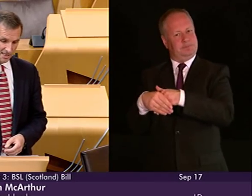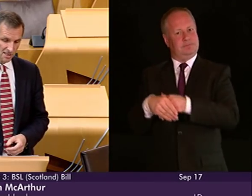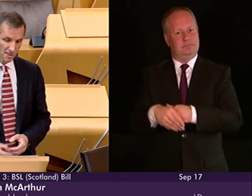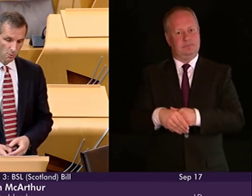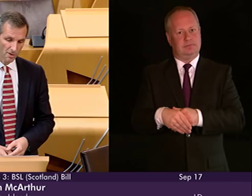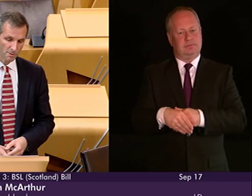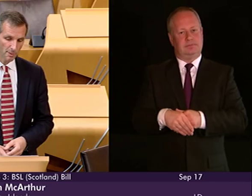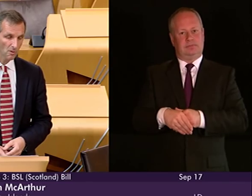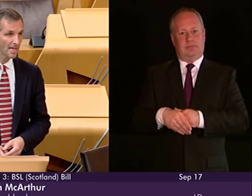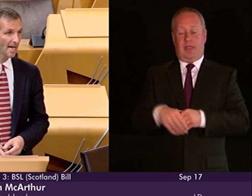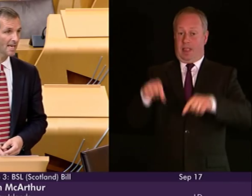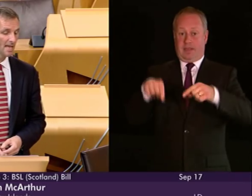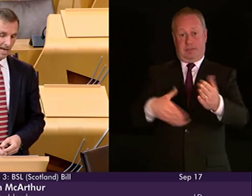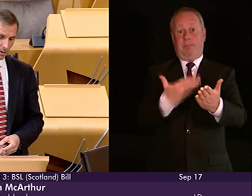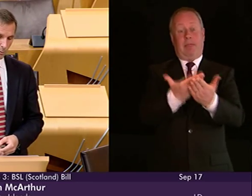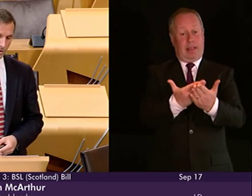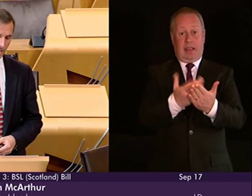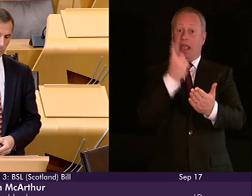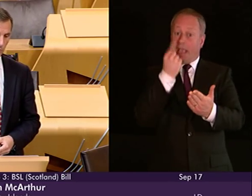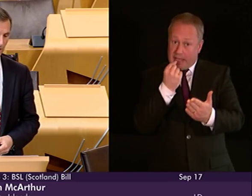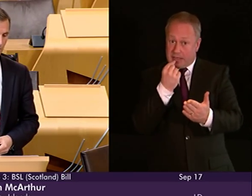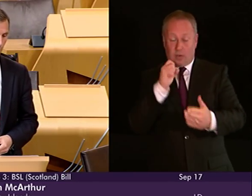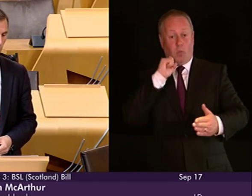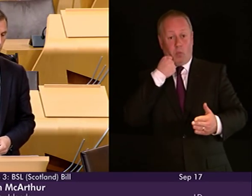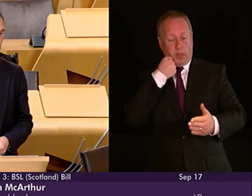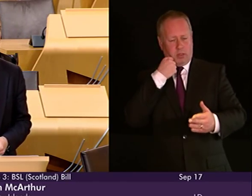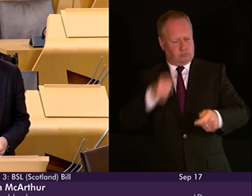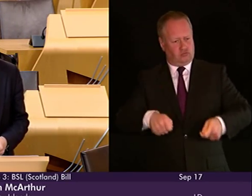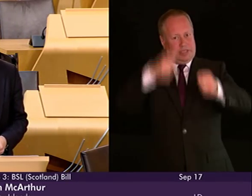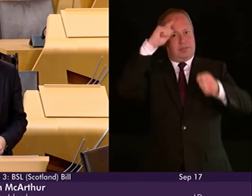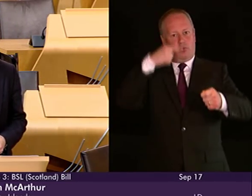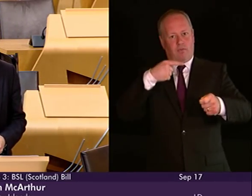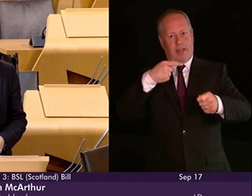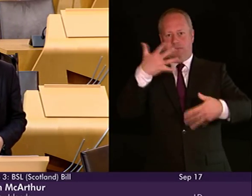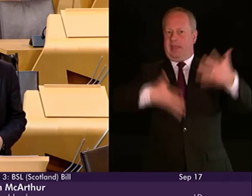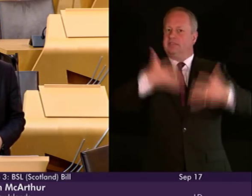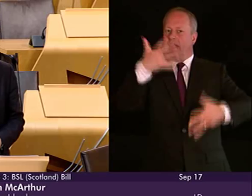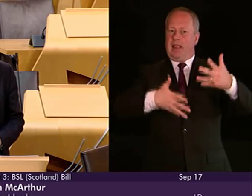As I said at stage 1, the bill can and will help to raise the profile of BSL as a distinct